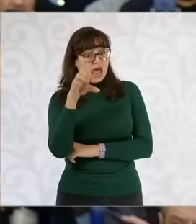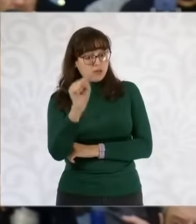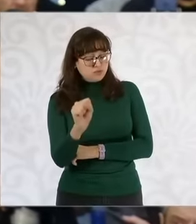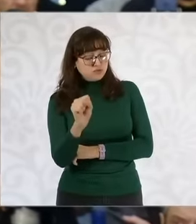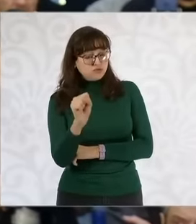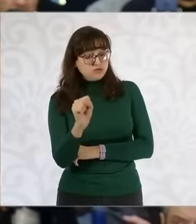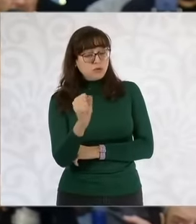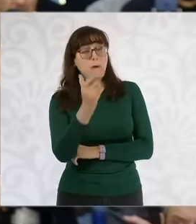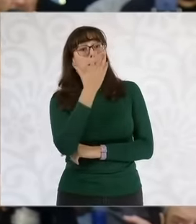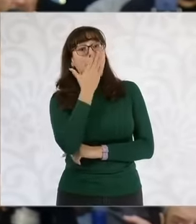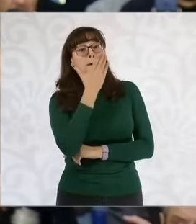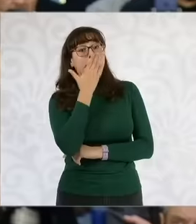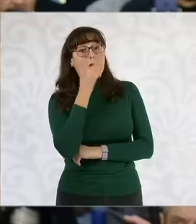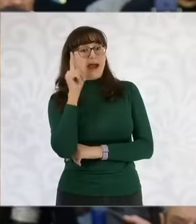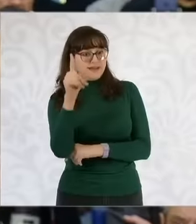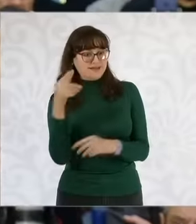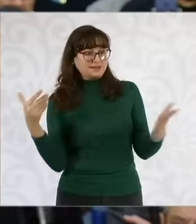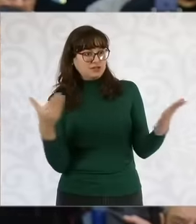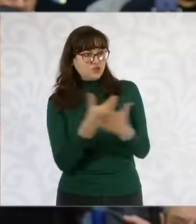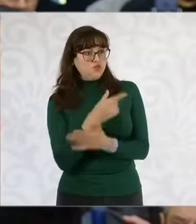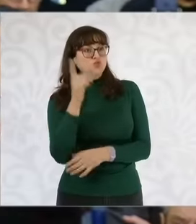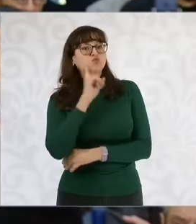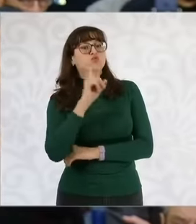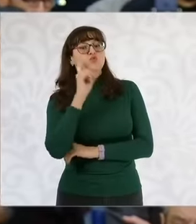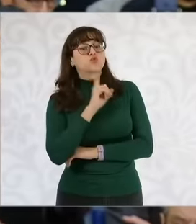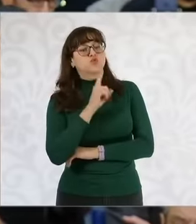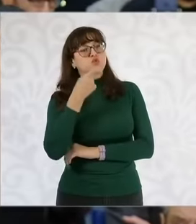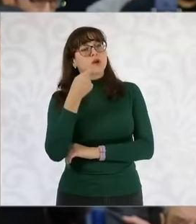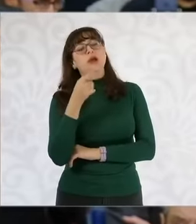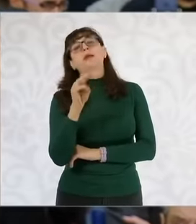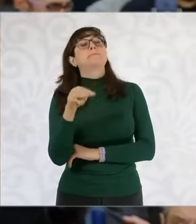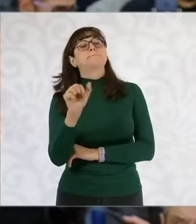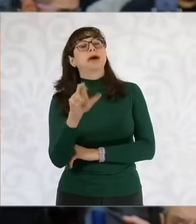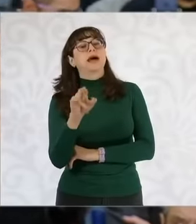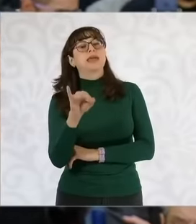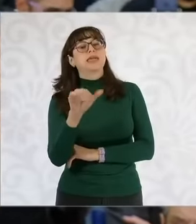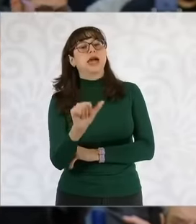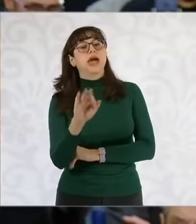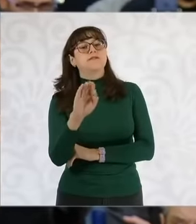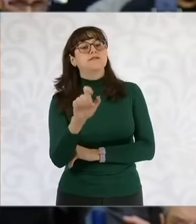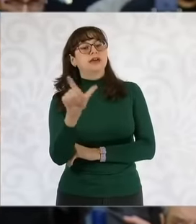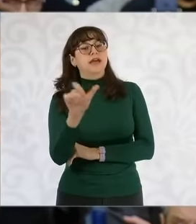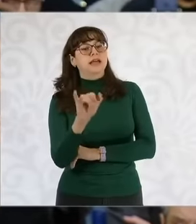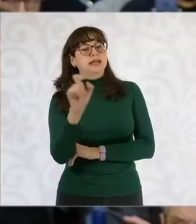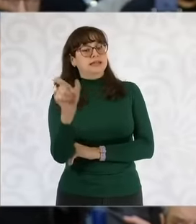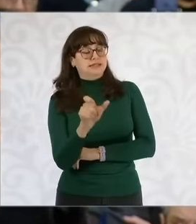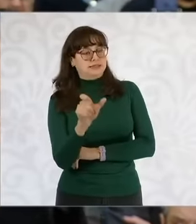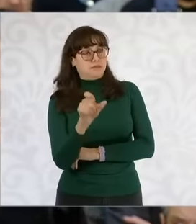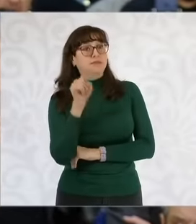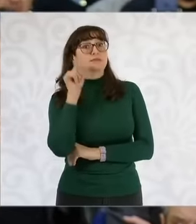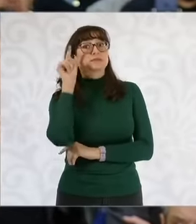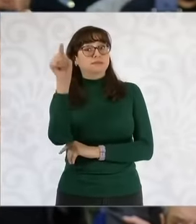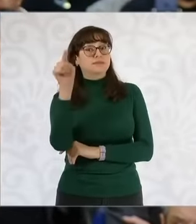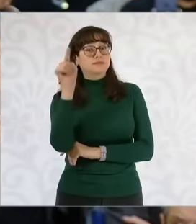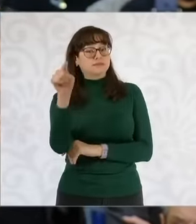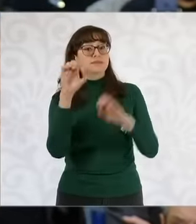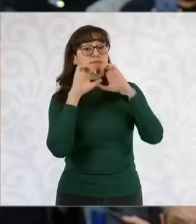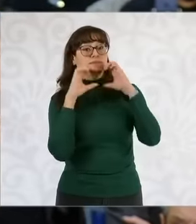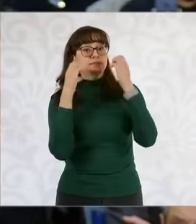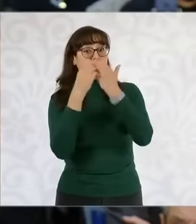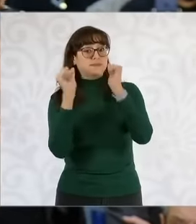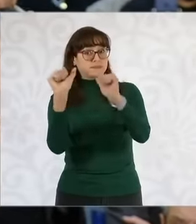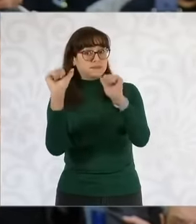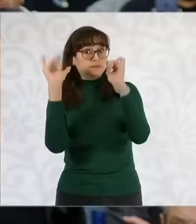way, magical María Félix was born. There the congress is going to hold a session. I refer to this because